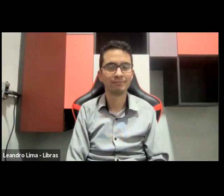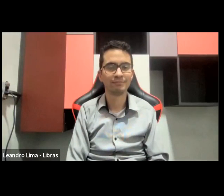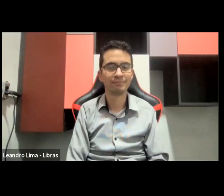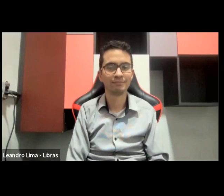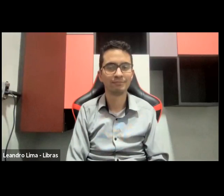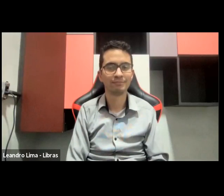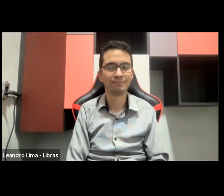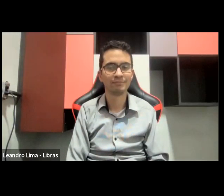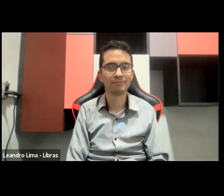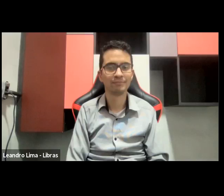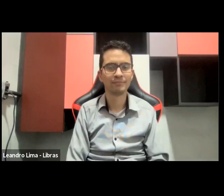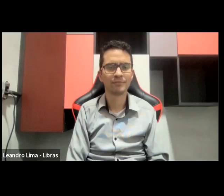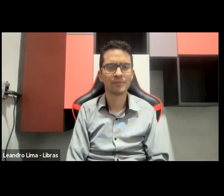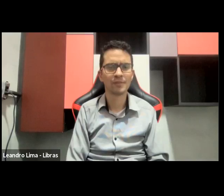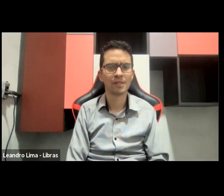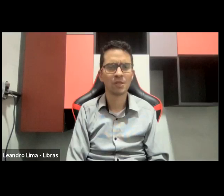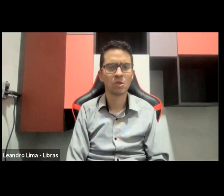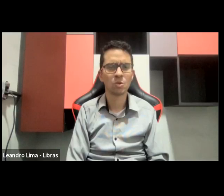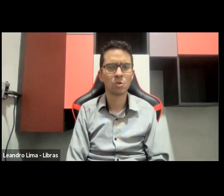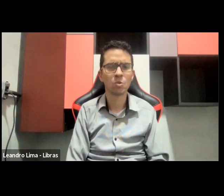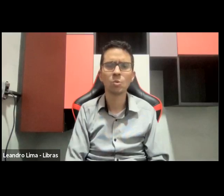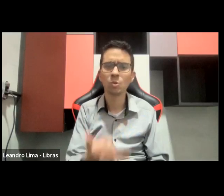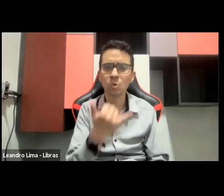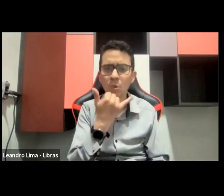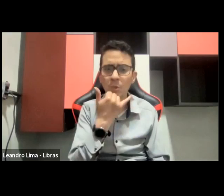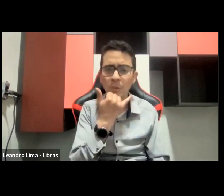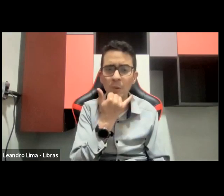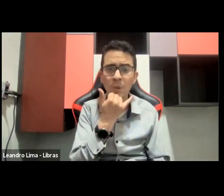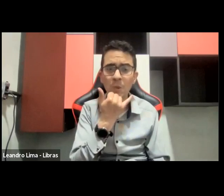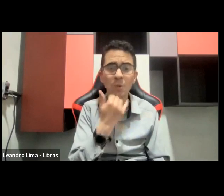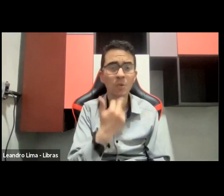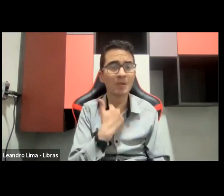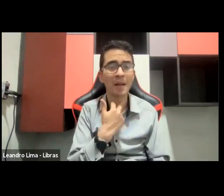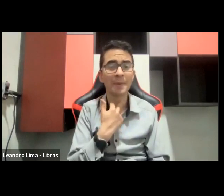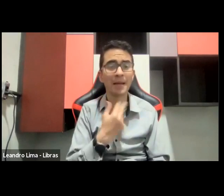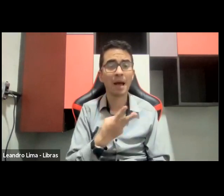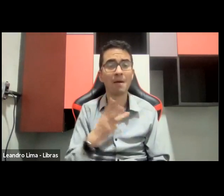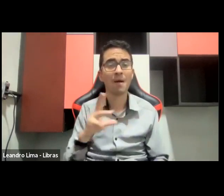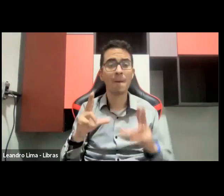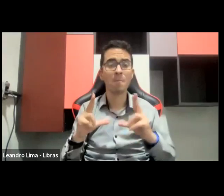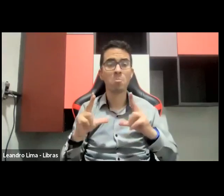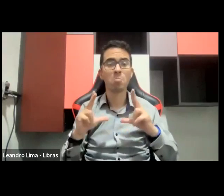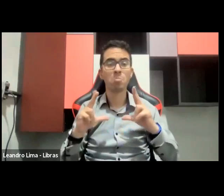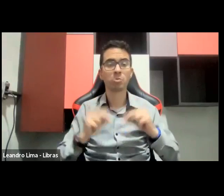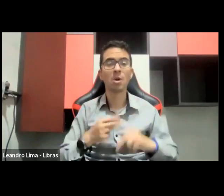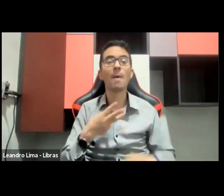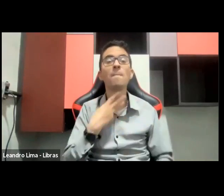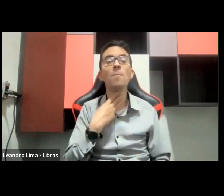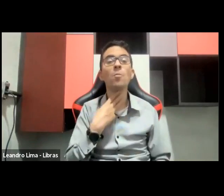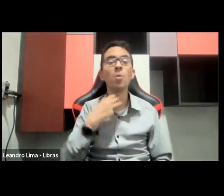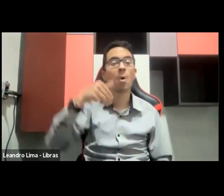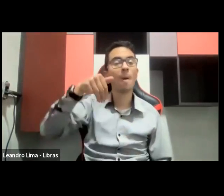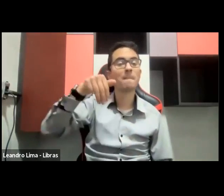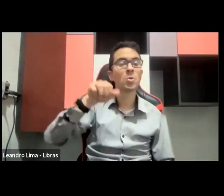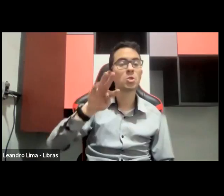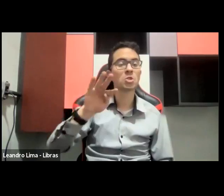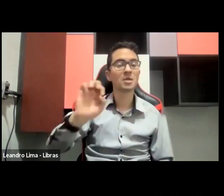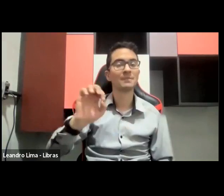I cannot unmute. Oops. Monica. You hear you. ar you Monica can hear you.